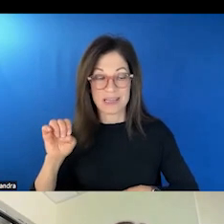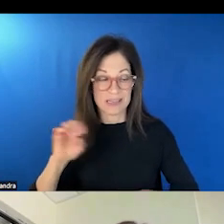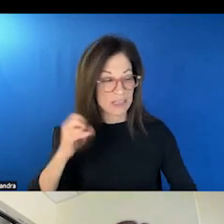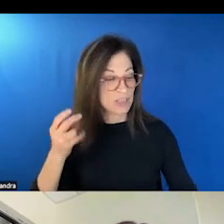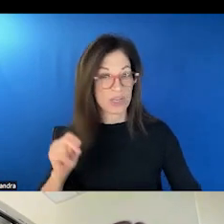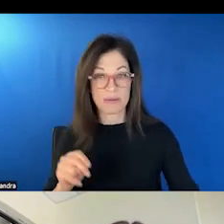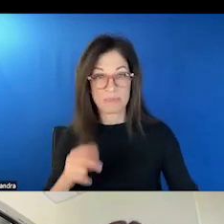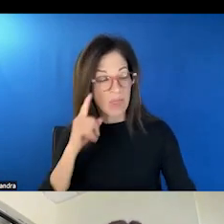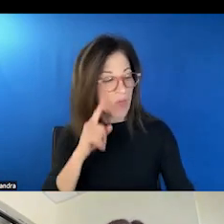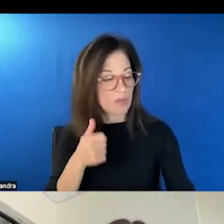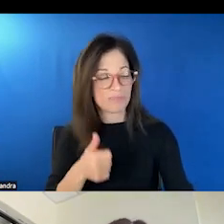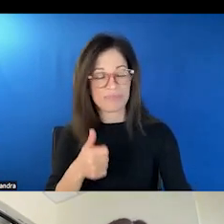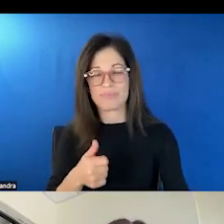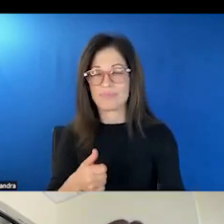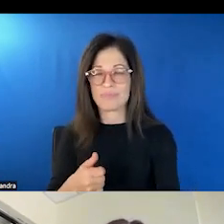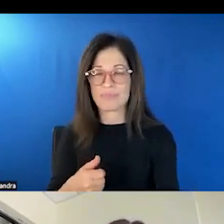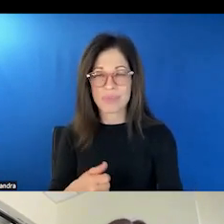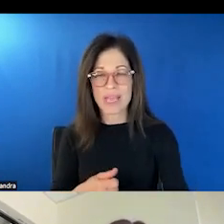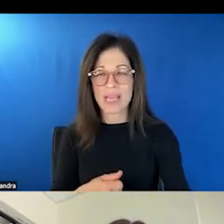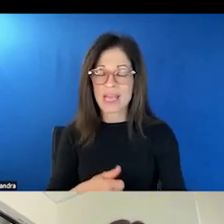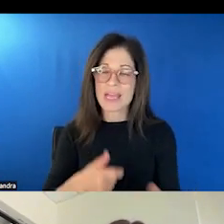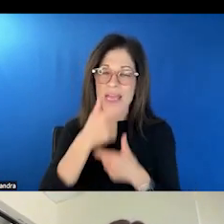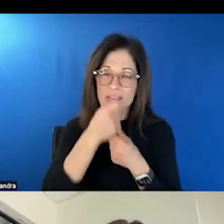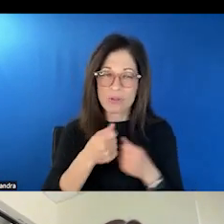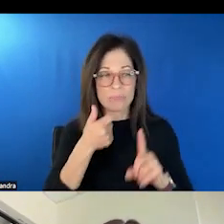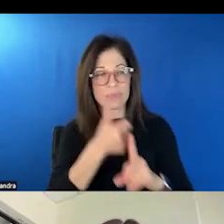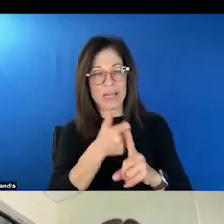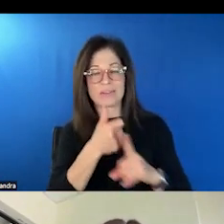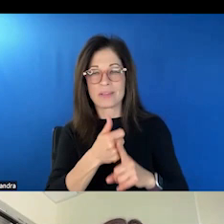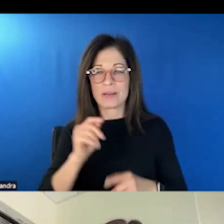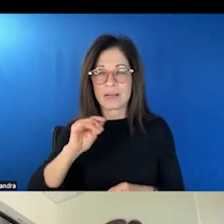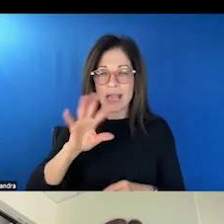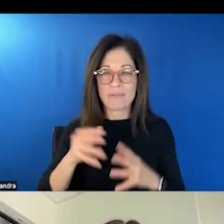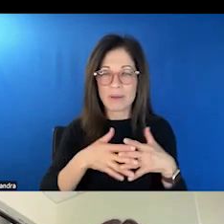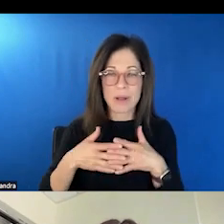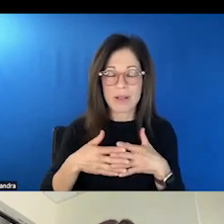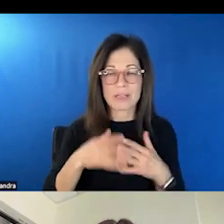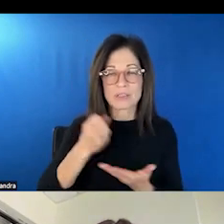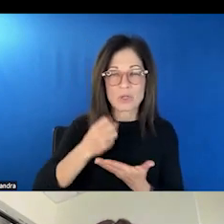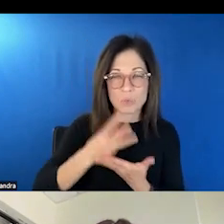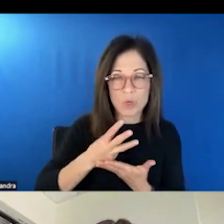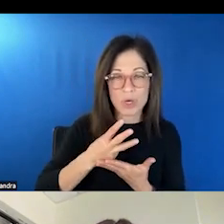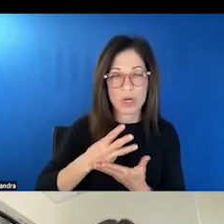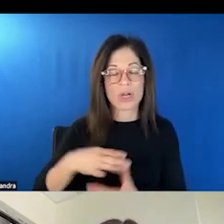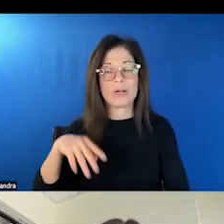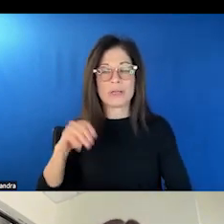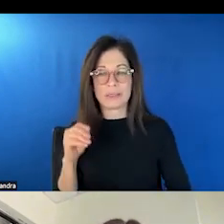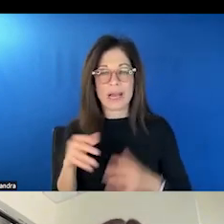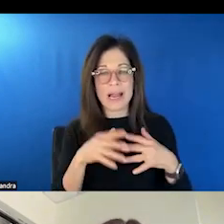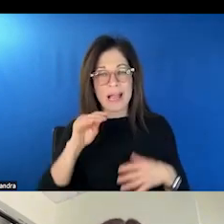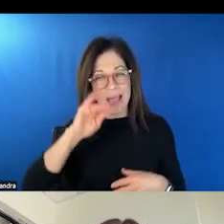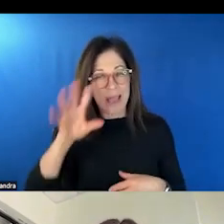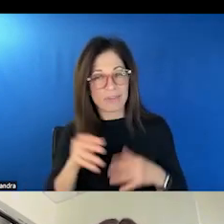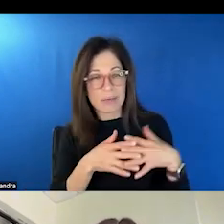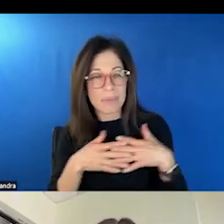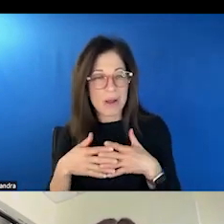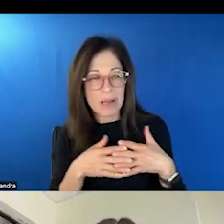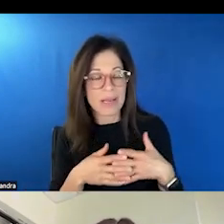INTERESTING THAT IT IS AFRICAN AMERICANS AND TWO WHITE POLICE OFFICERS THAT ARE STANDING OVER.